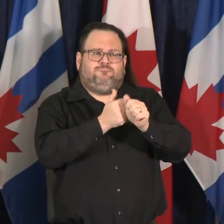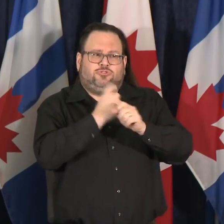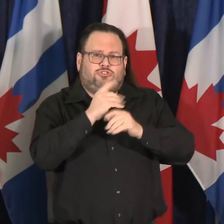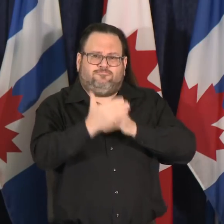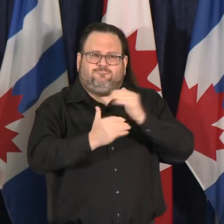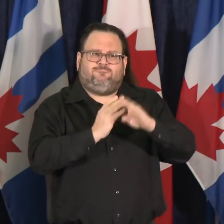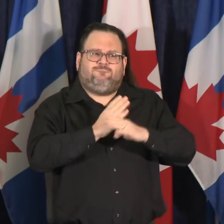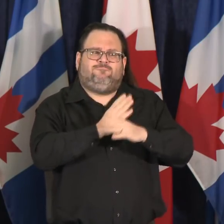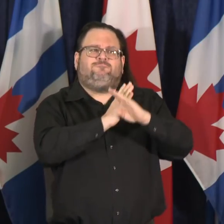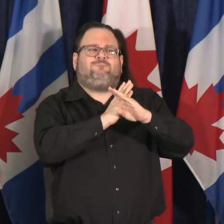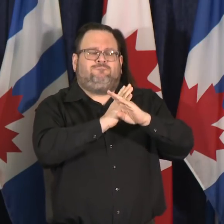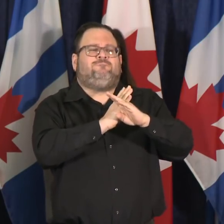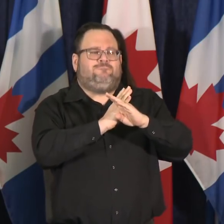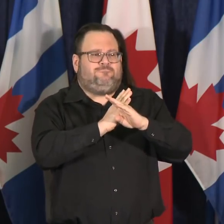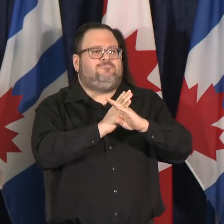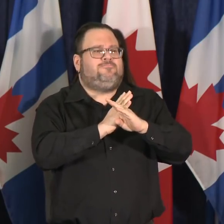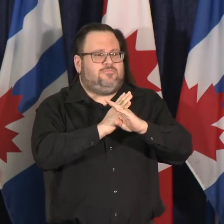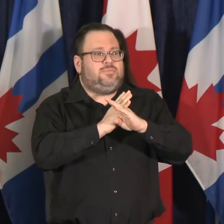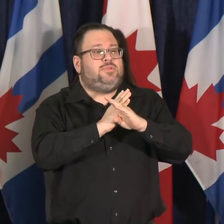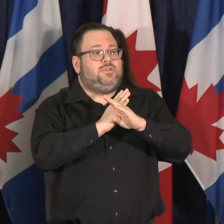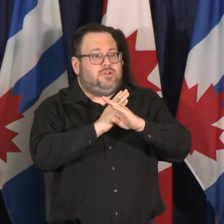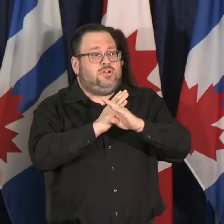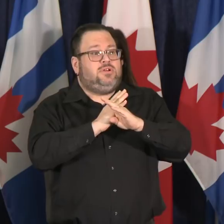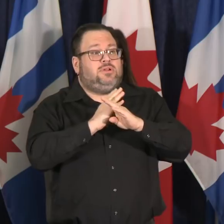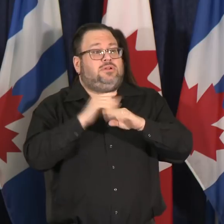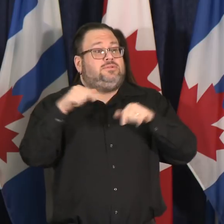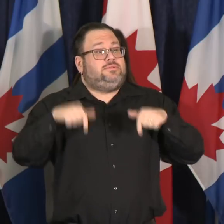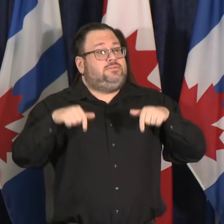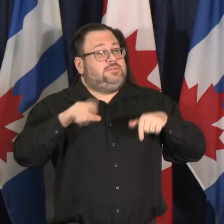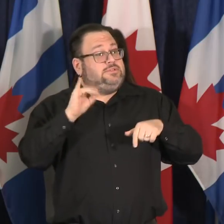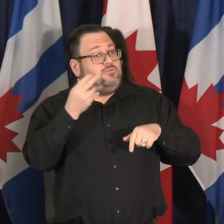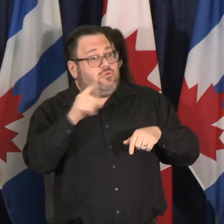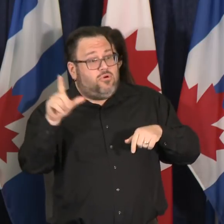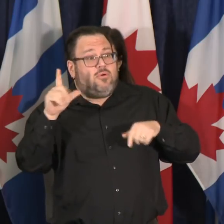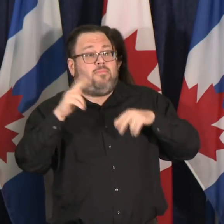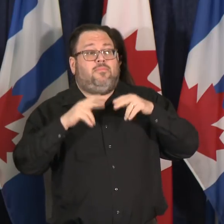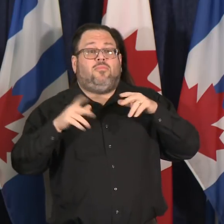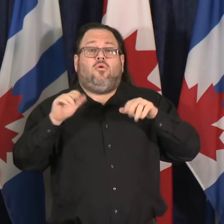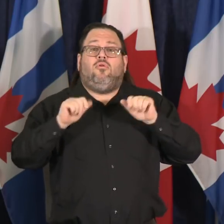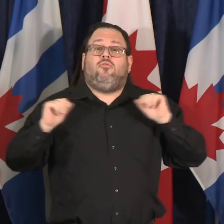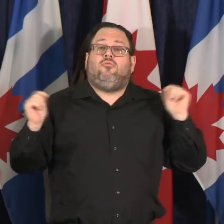centers were closed to the public and all non-essential or critical staff have